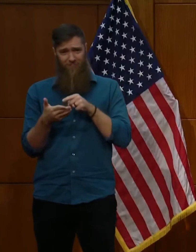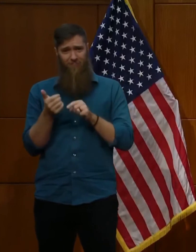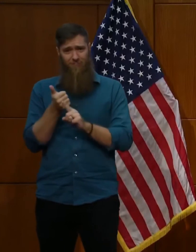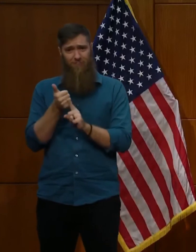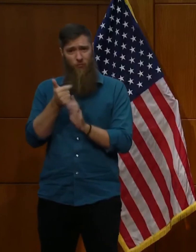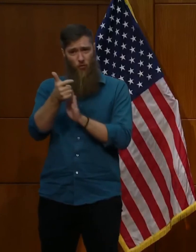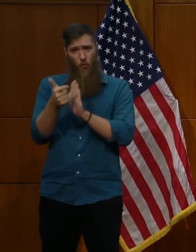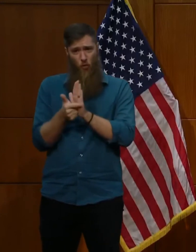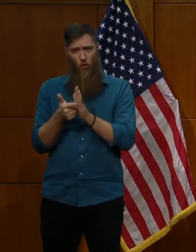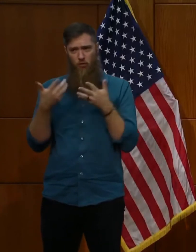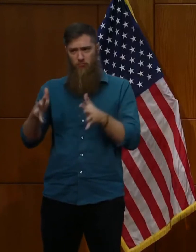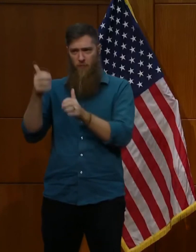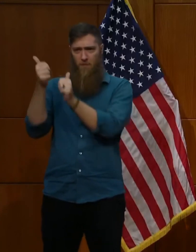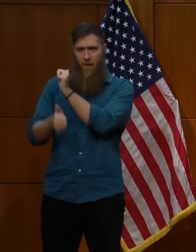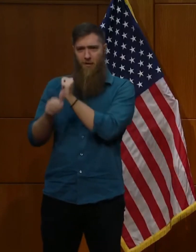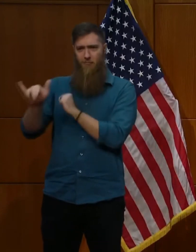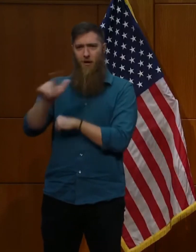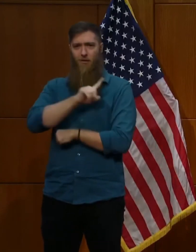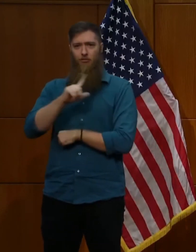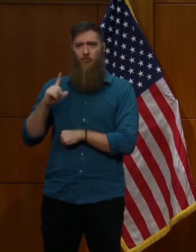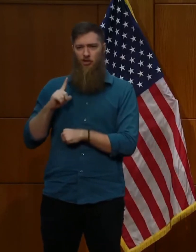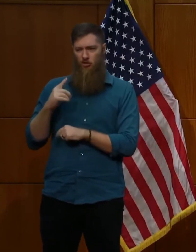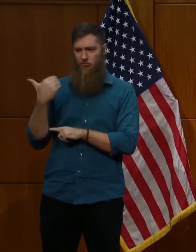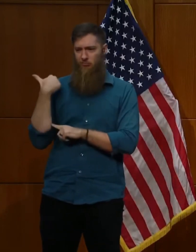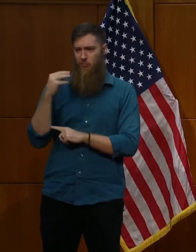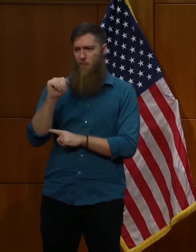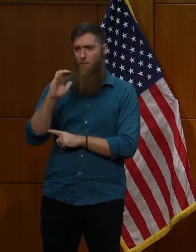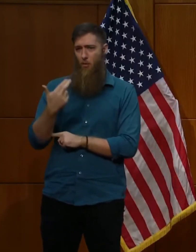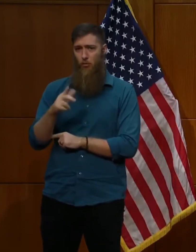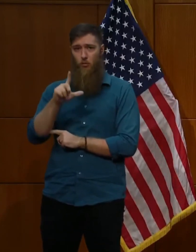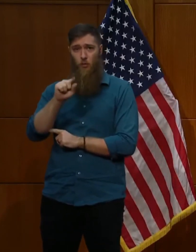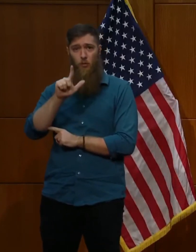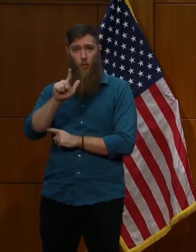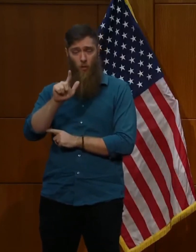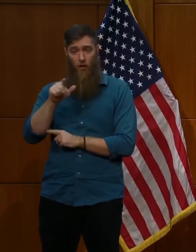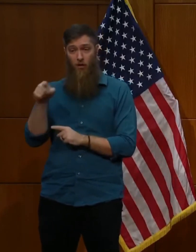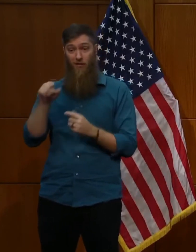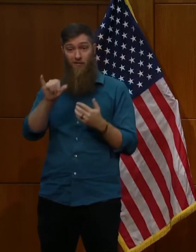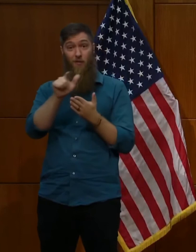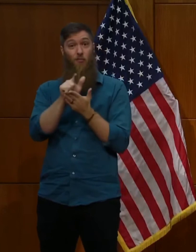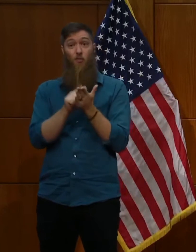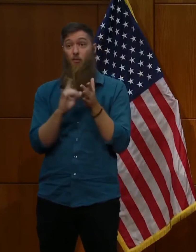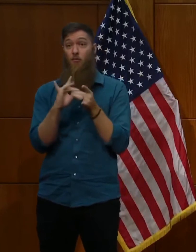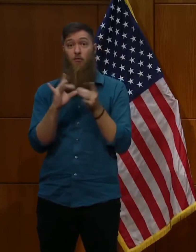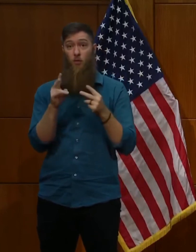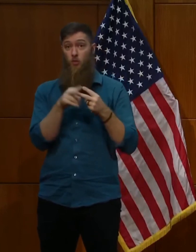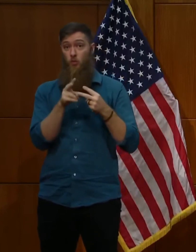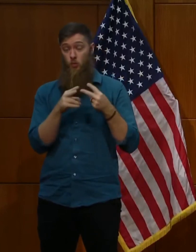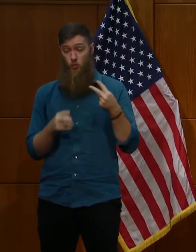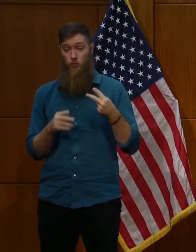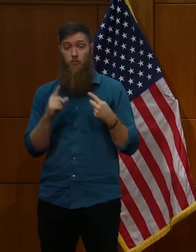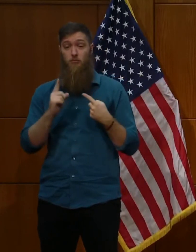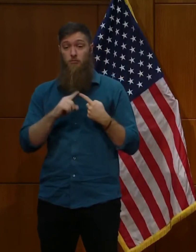was passed by our legislature in March of 2021 that that said two things. It said number one that children will